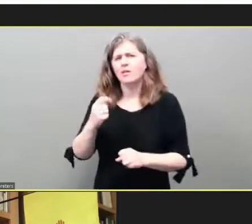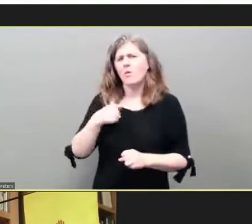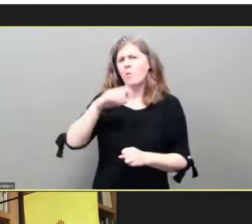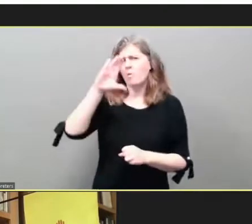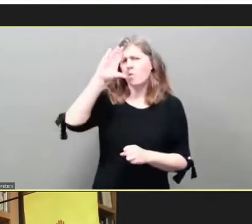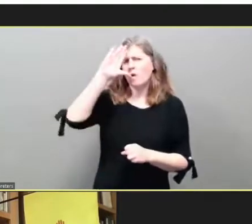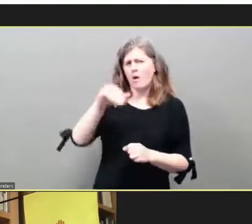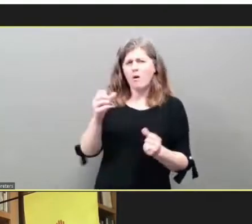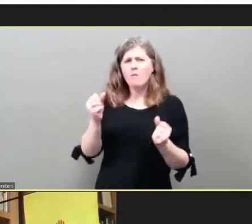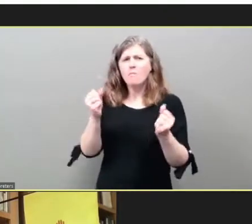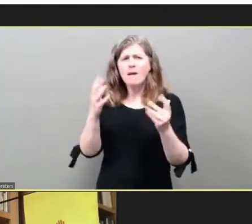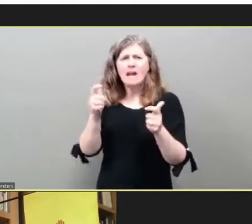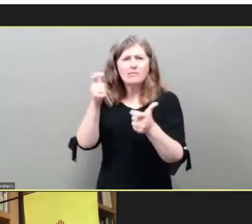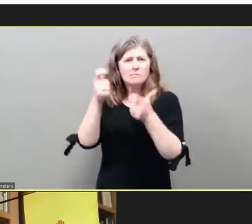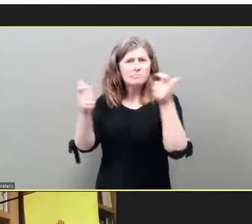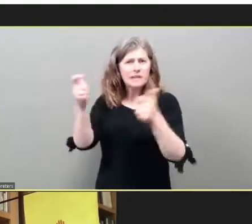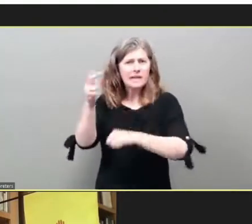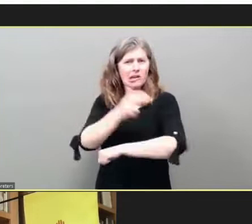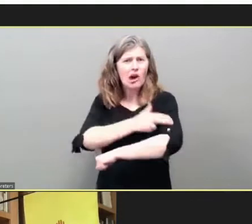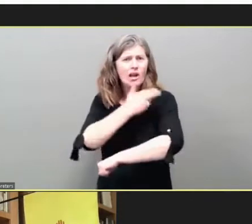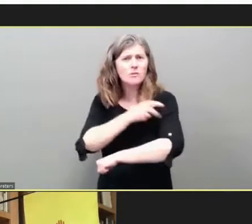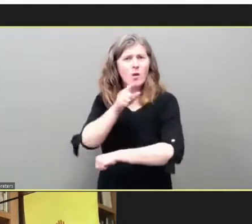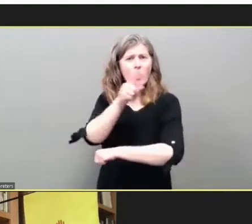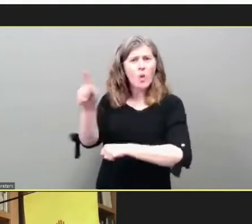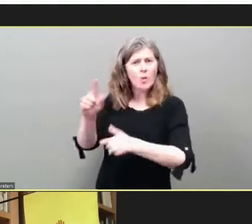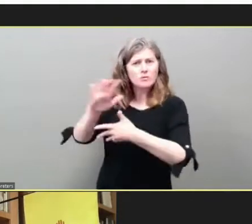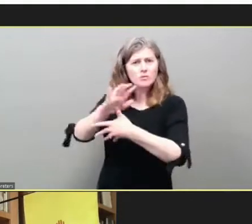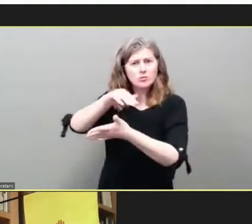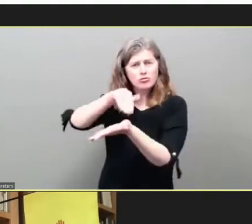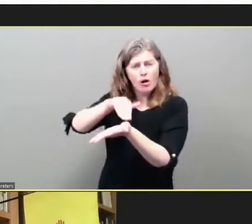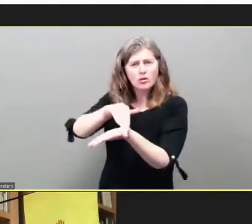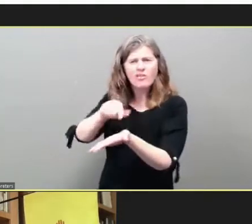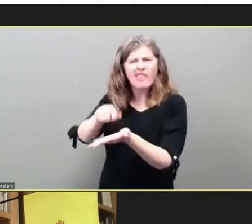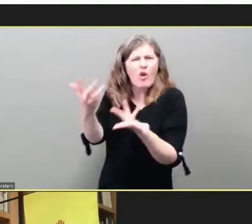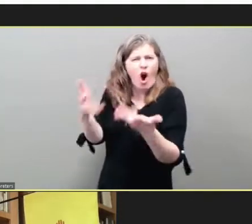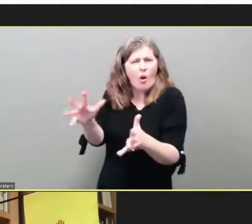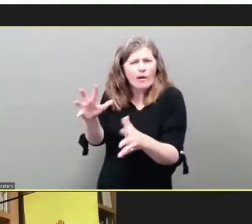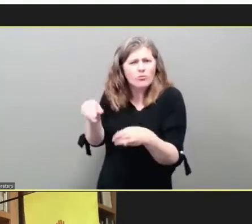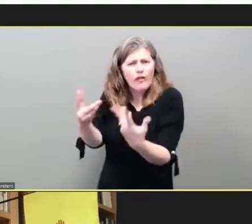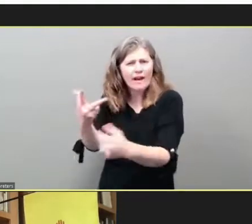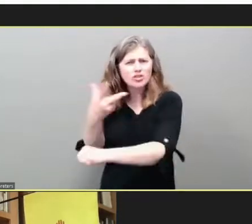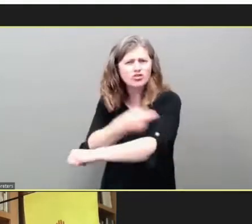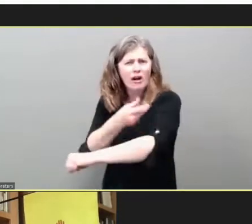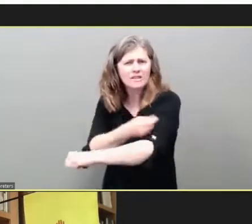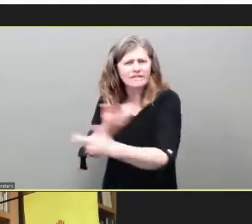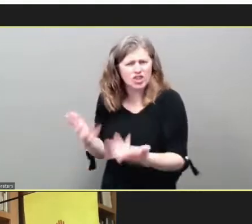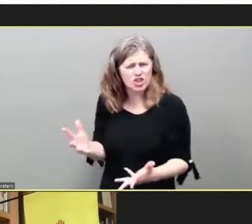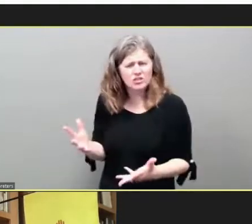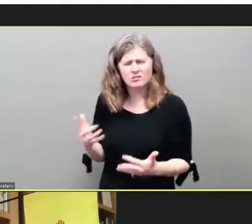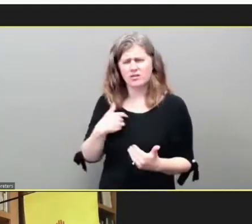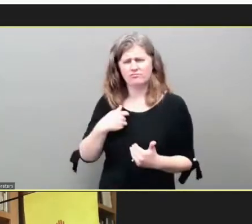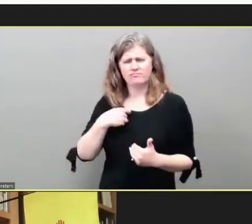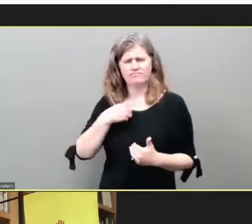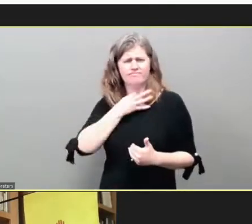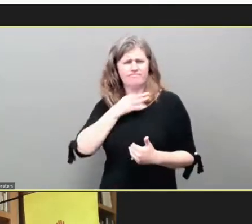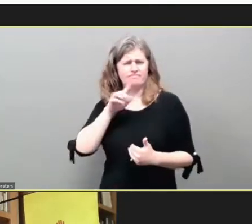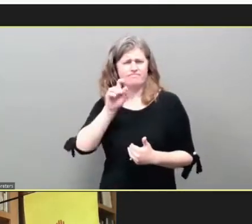the major hospitals and primary care providers or somewhat already doing this. So I guess I wanted to ask, you know, what is the real dr of this